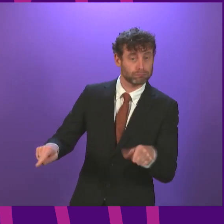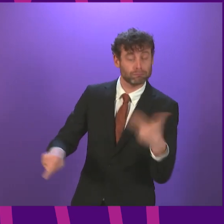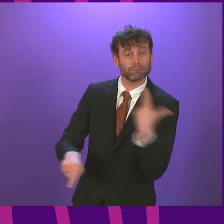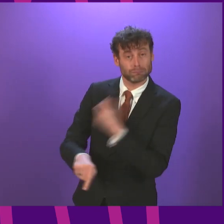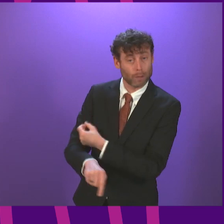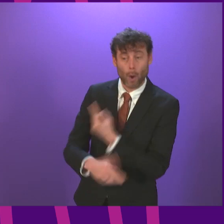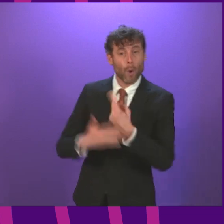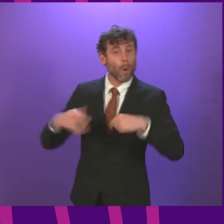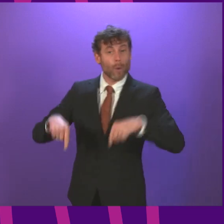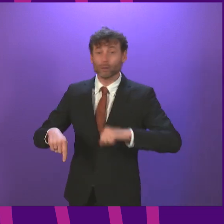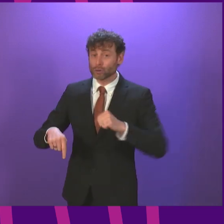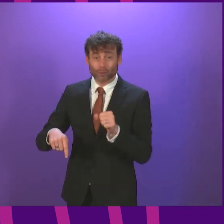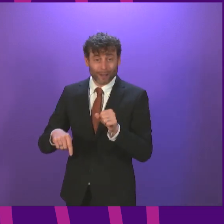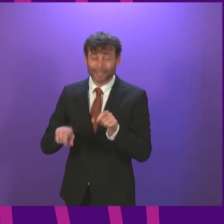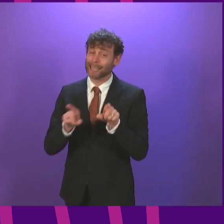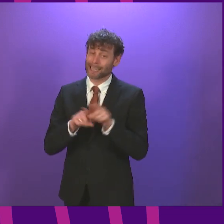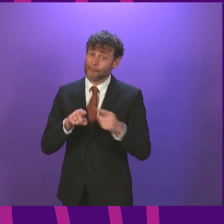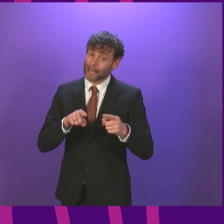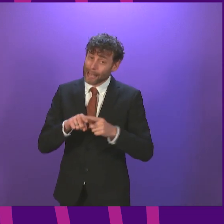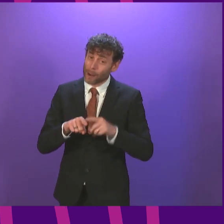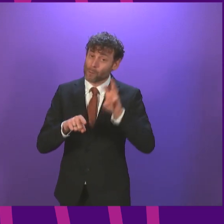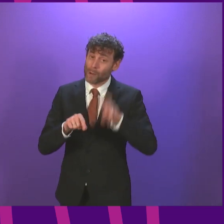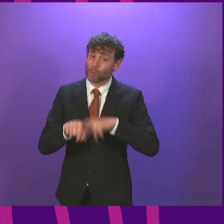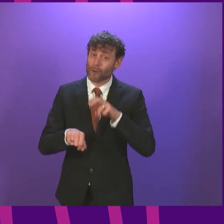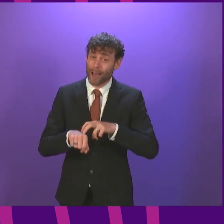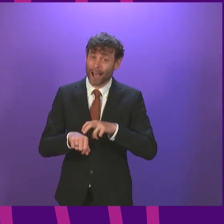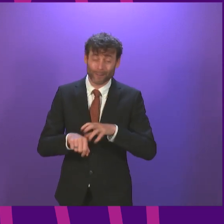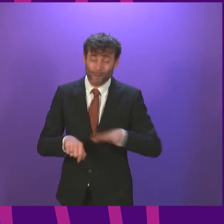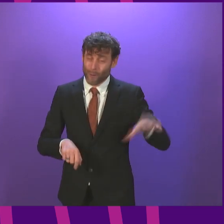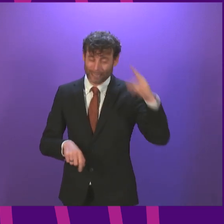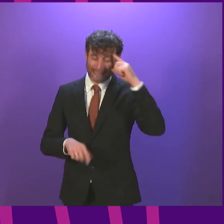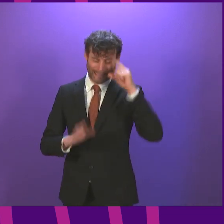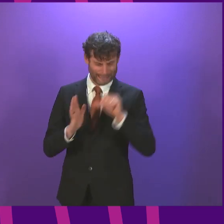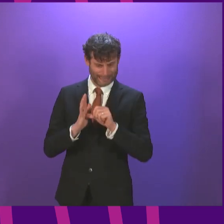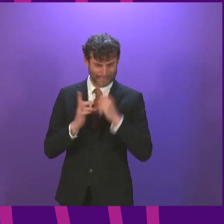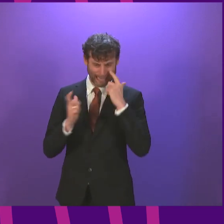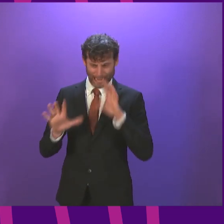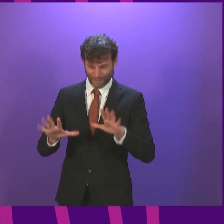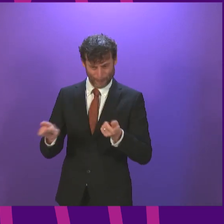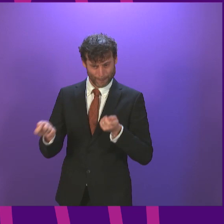Wales and Northern Ireland. We are vaccinating people as quickly as supplies allow, and that